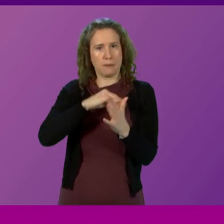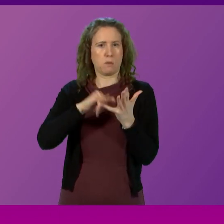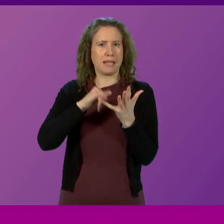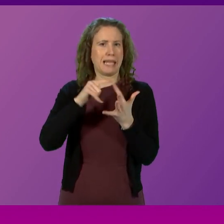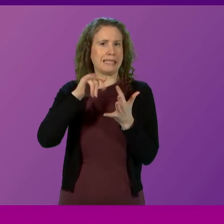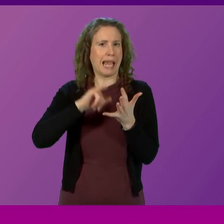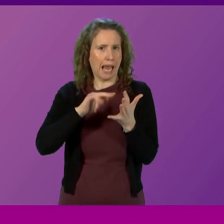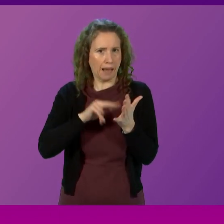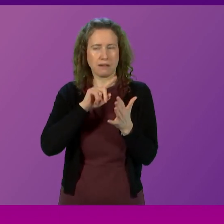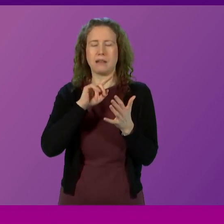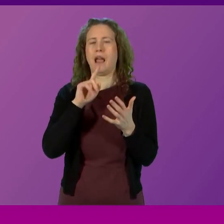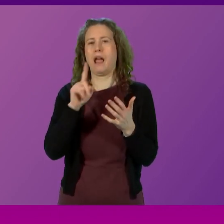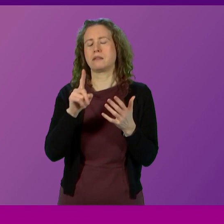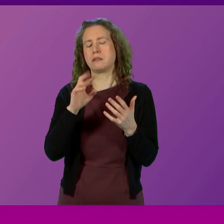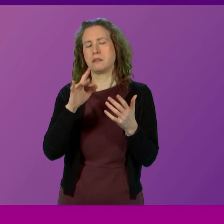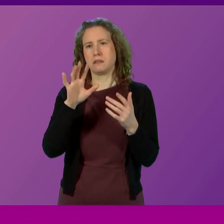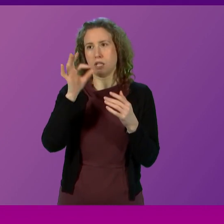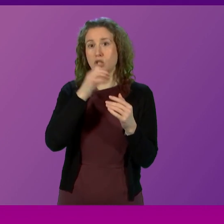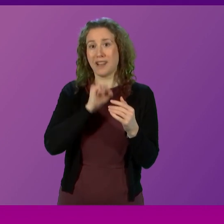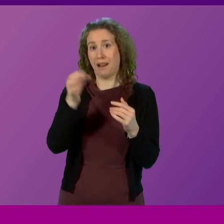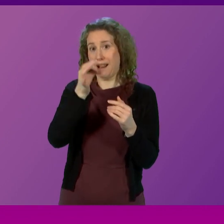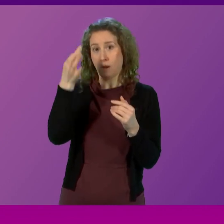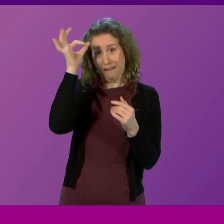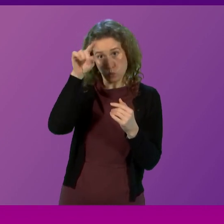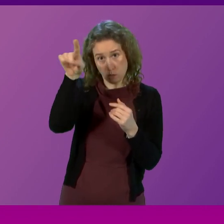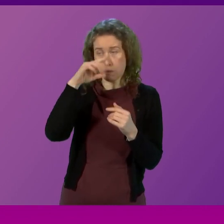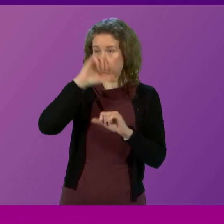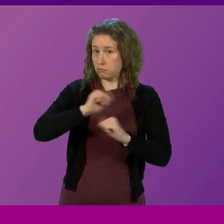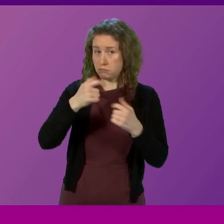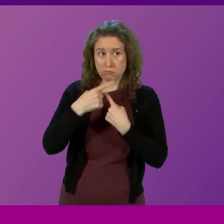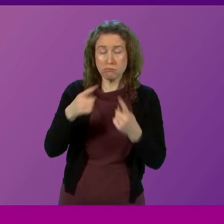Islands Council have been well reported in local media, but what can the Scottish Government do to